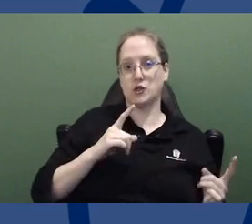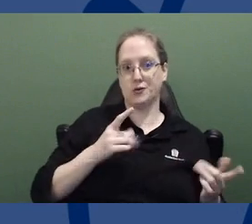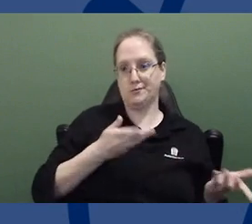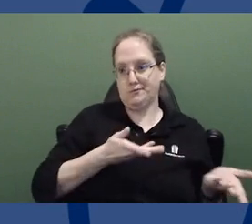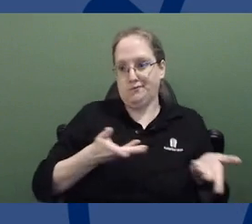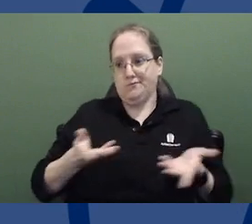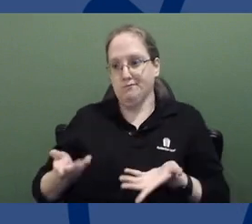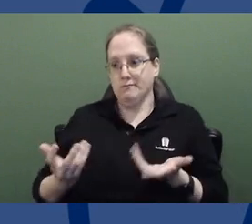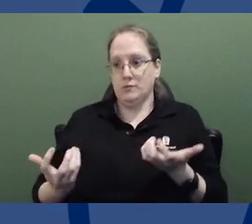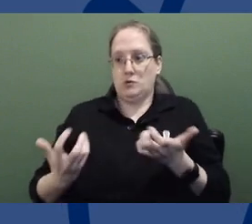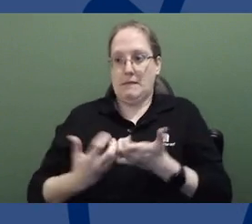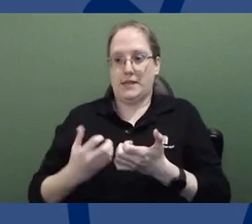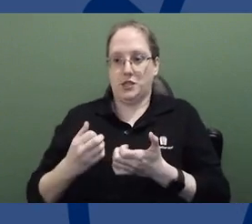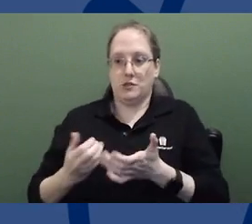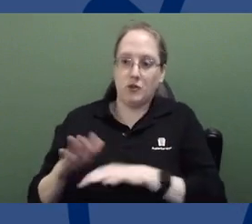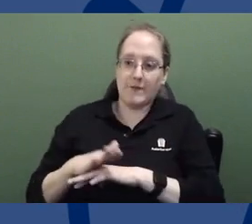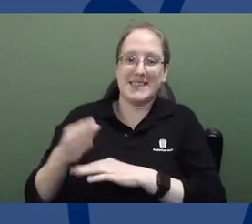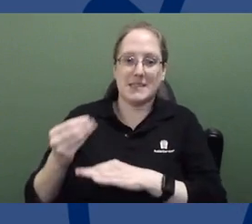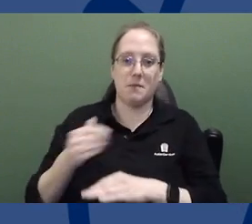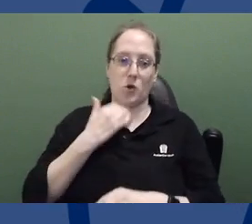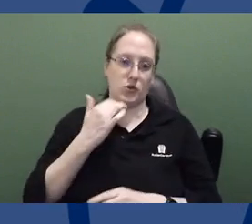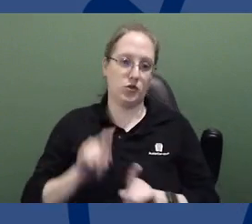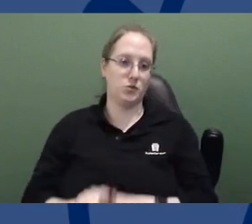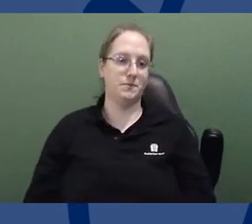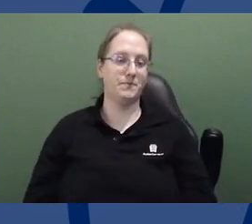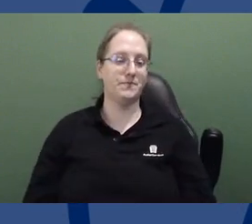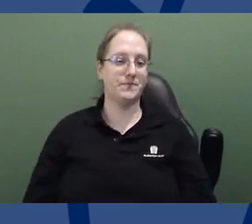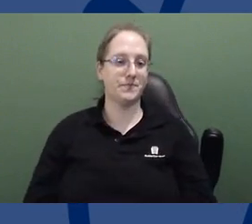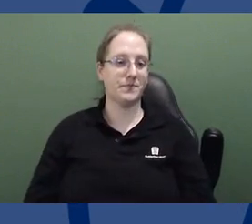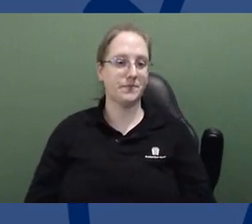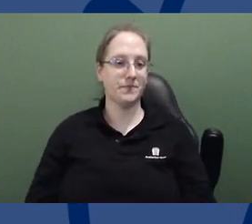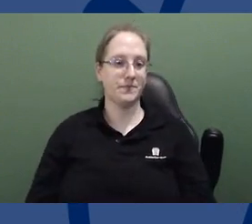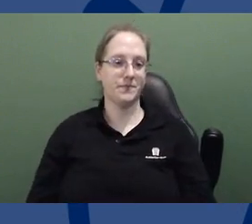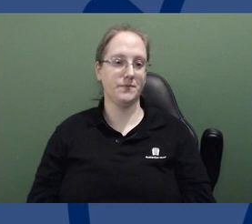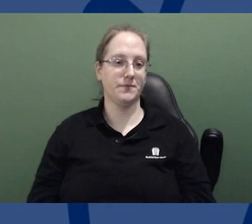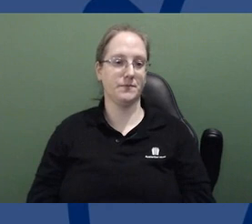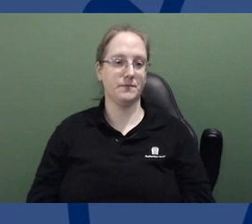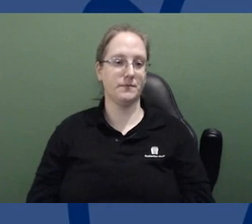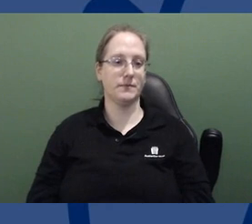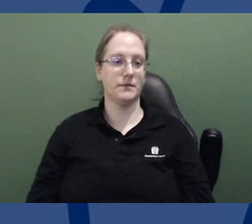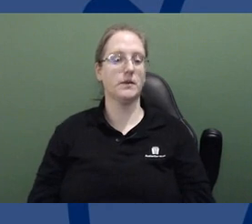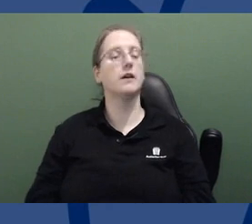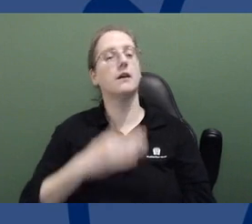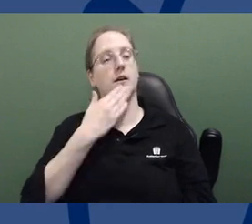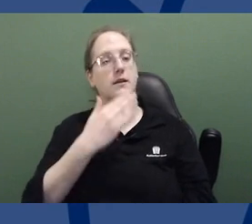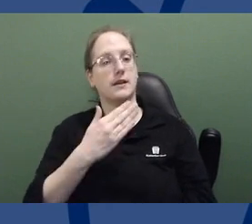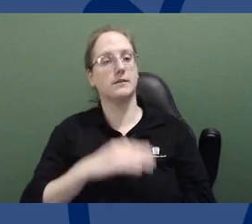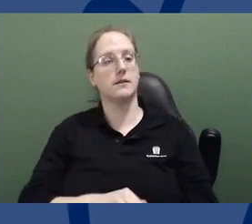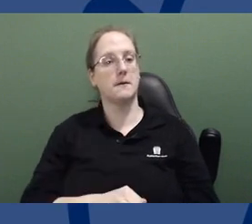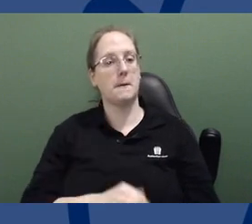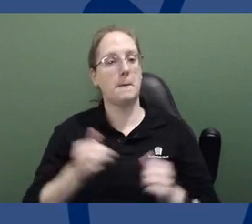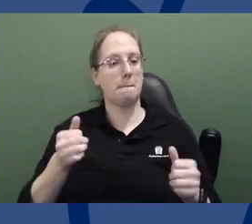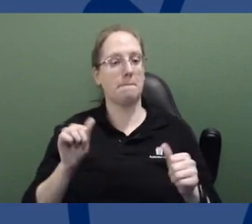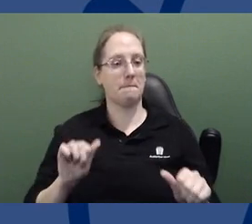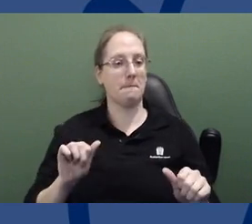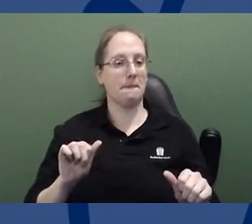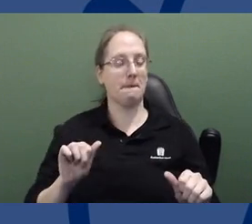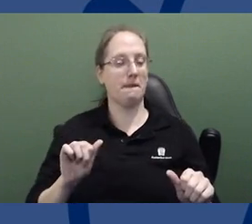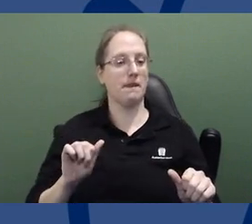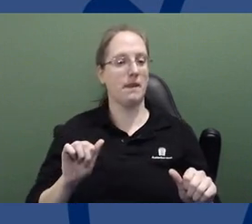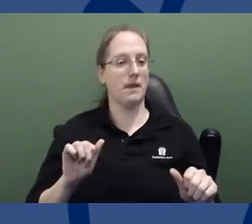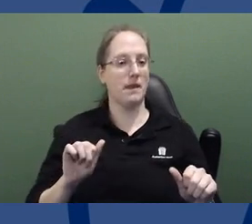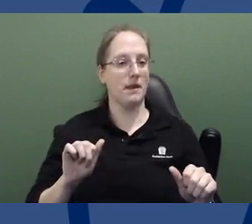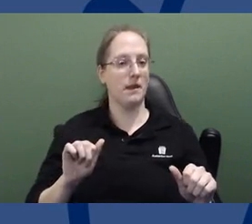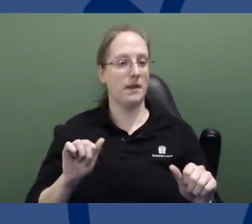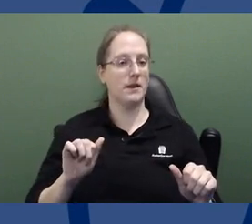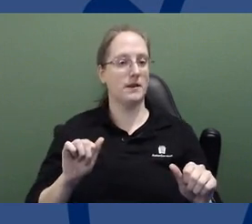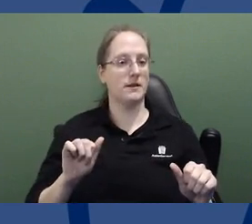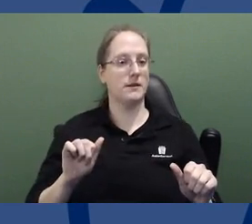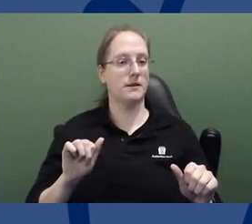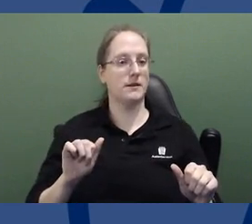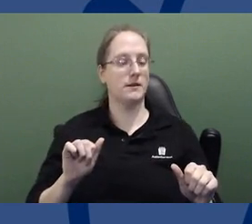Thanks, Michael. So the next one is we've got tax agents and practitioners that are